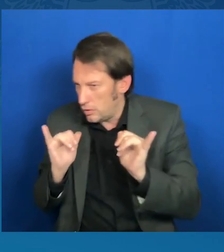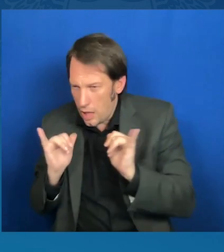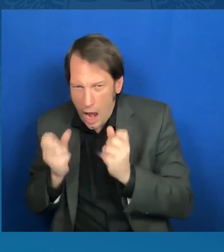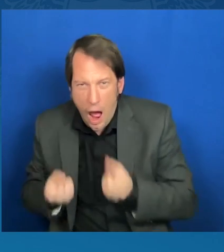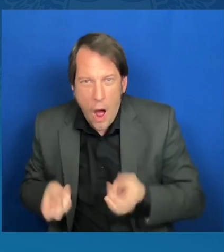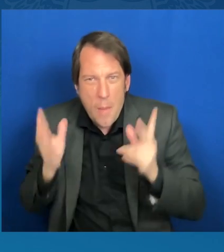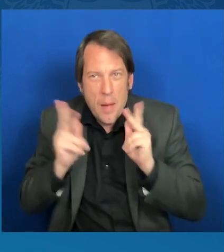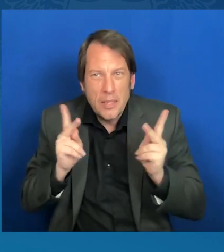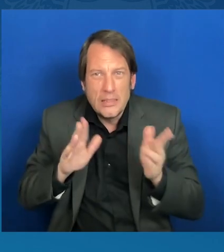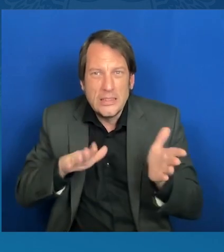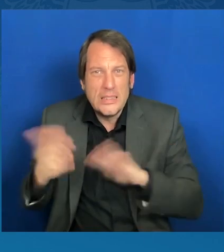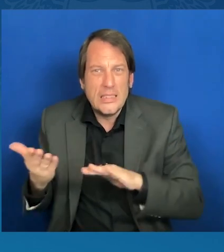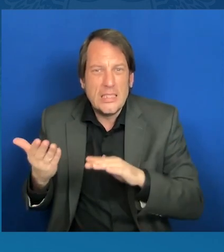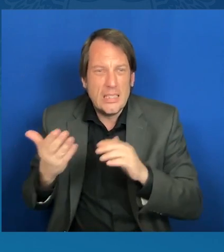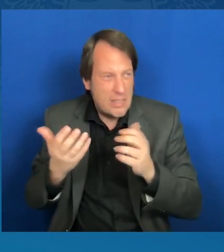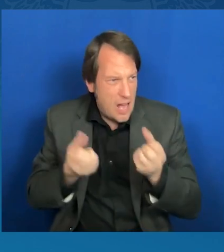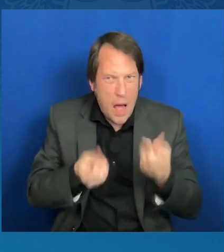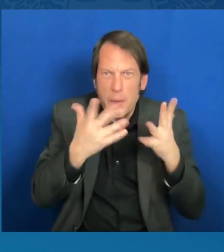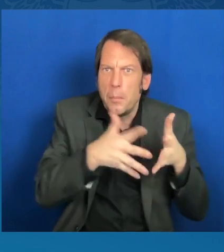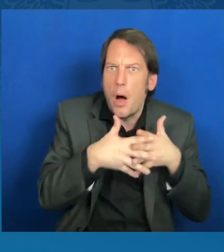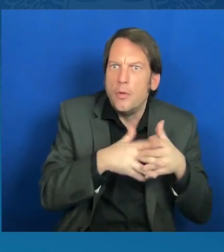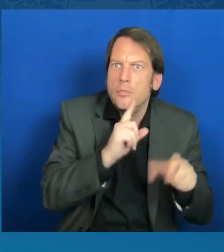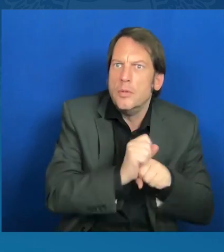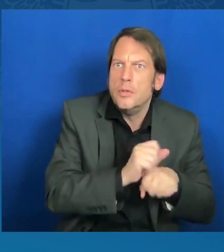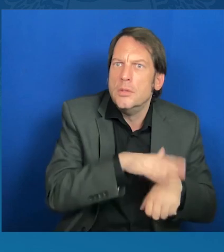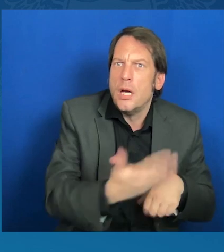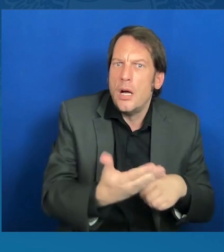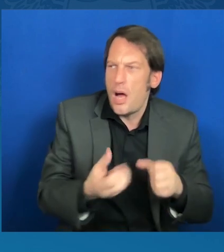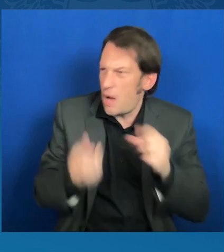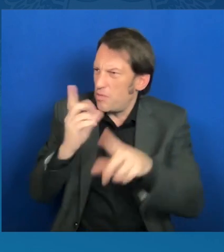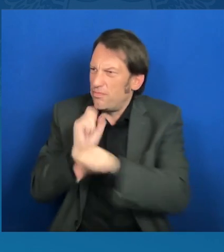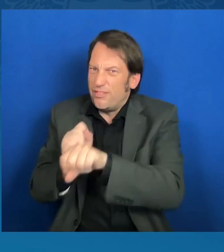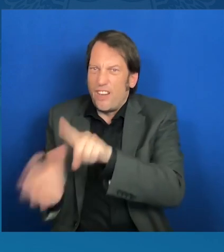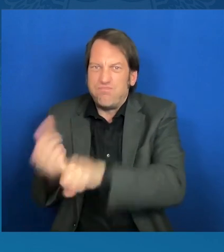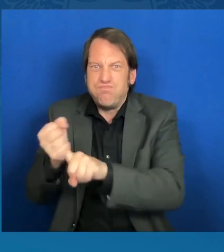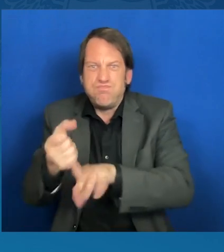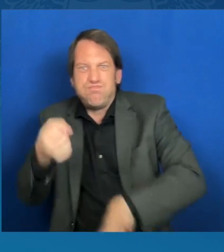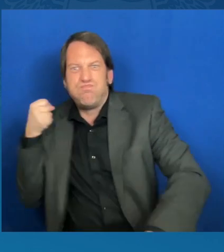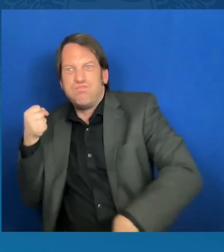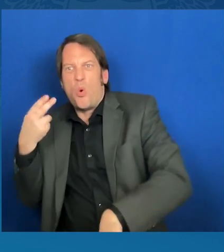How many hostages? Is the situation stable? He was in front of it all,